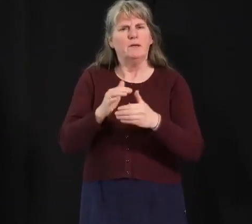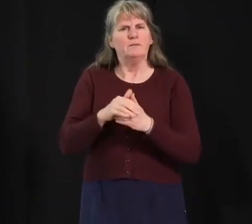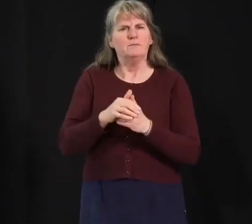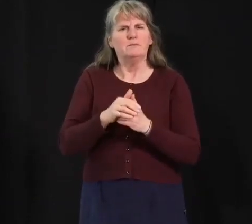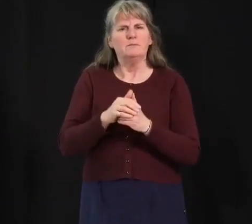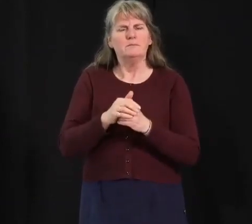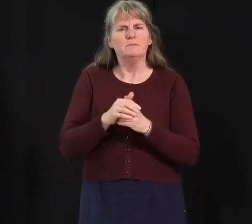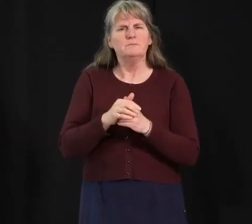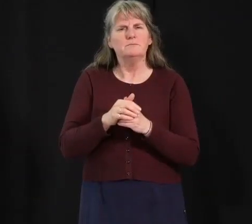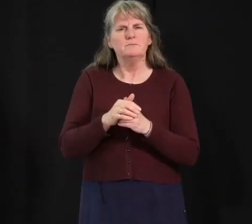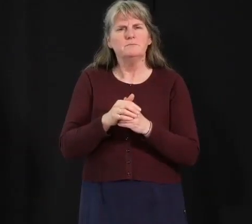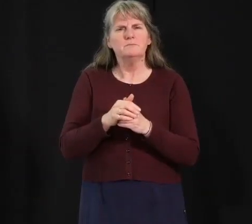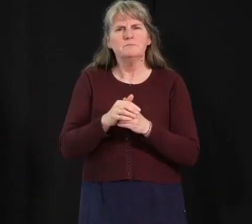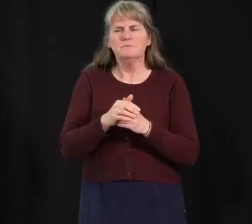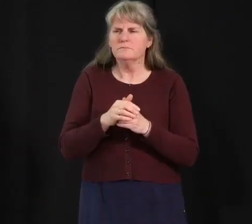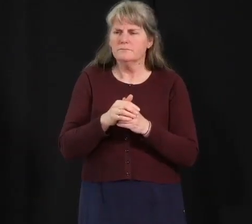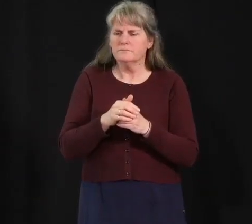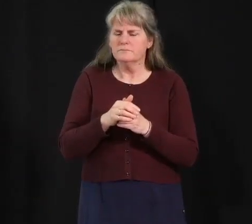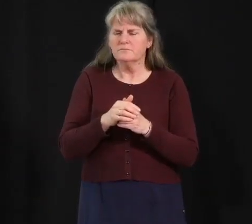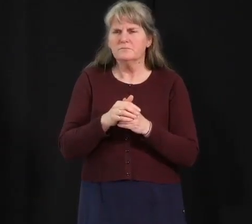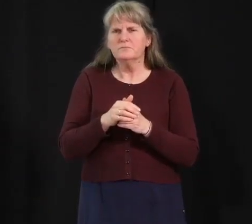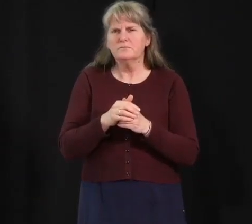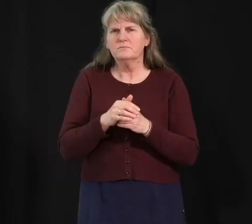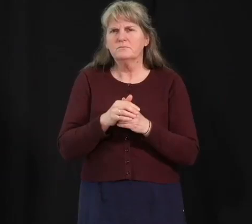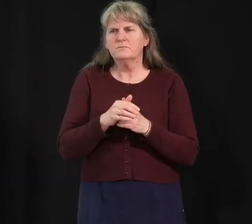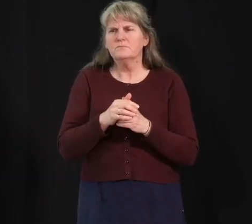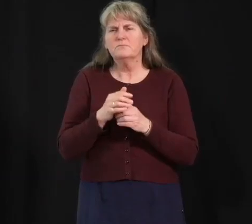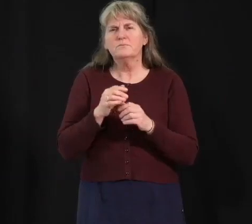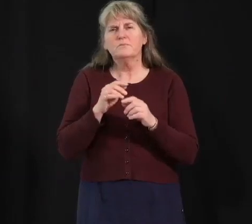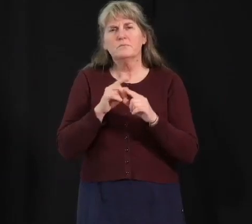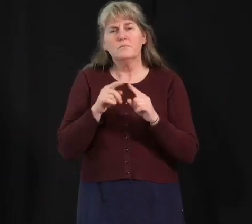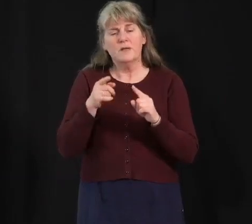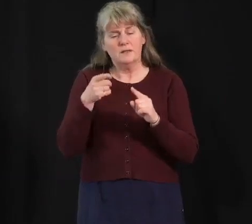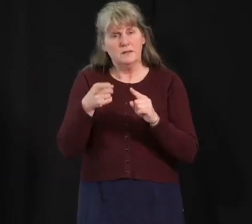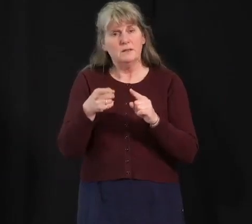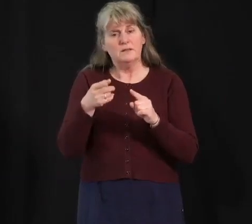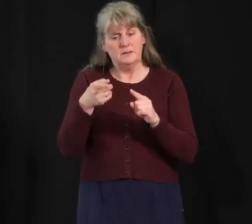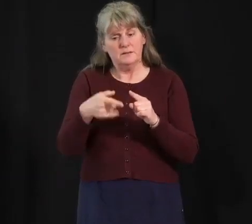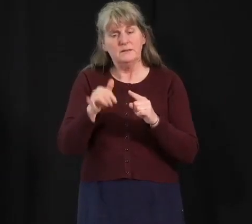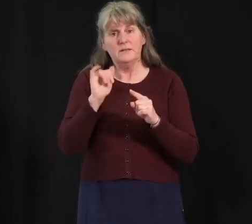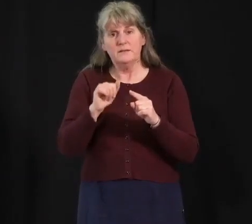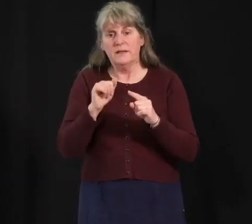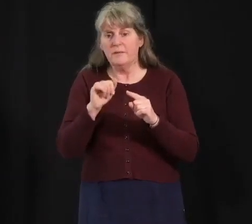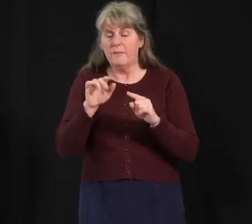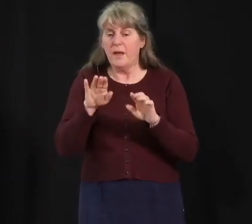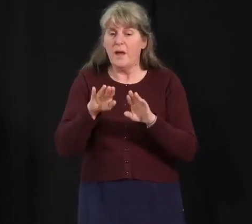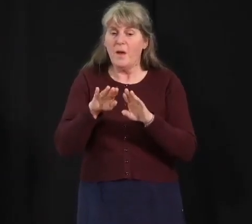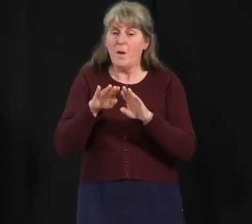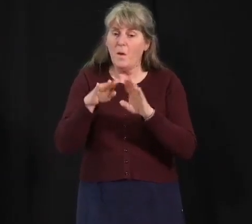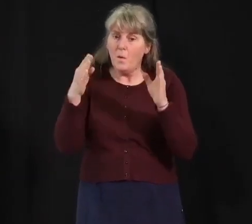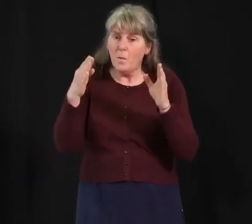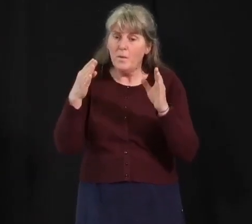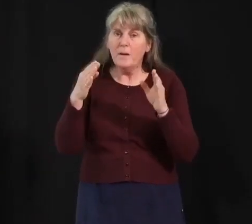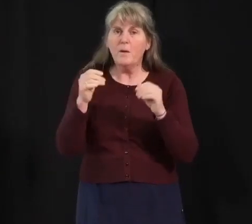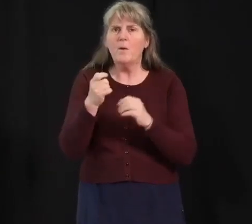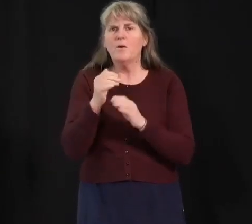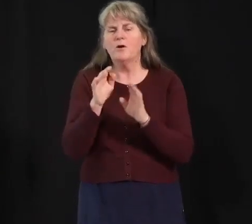and being able to offer guidance, support, advice about how different areas might be